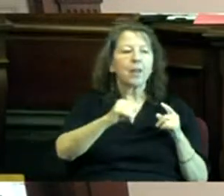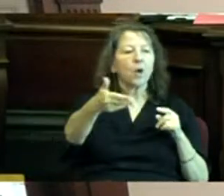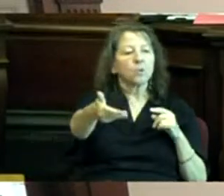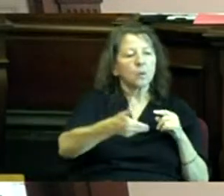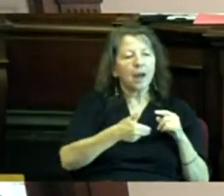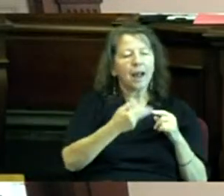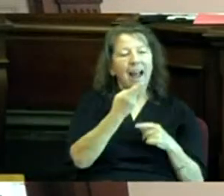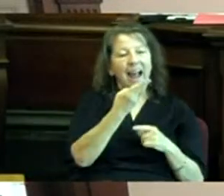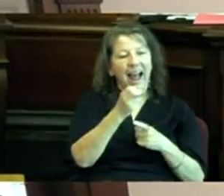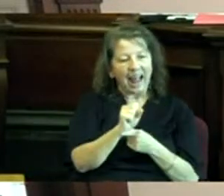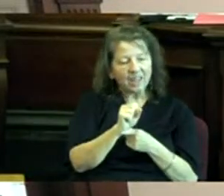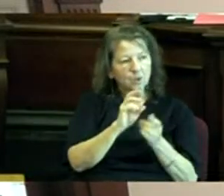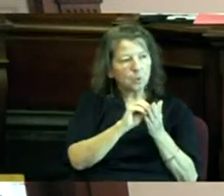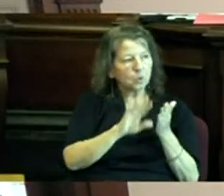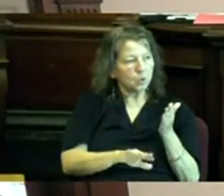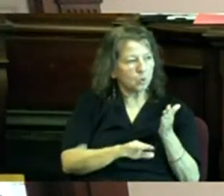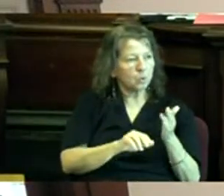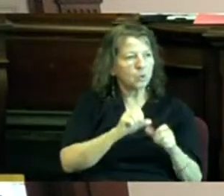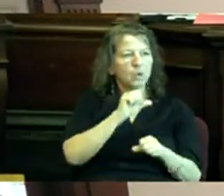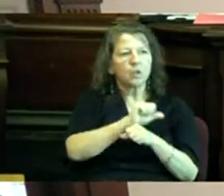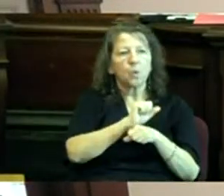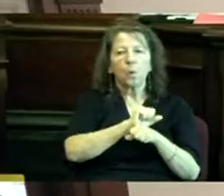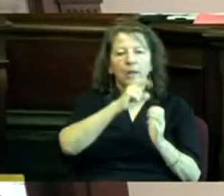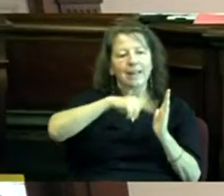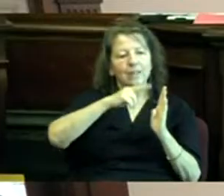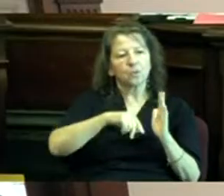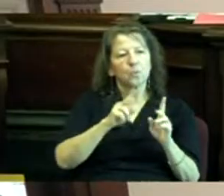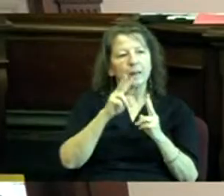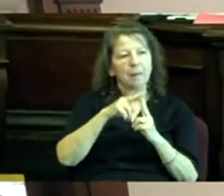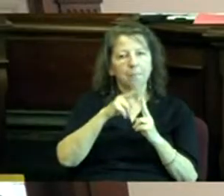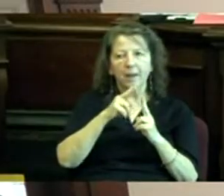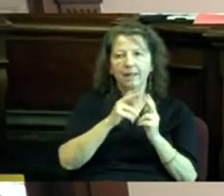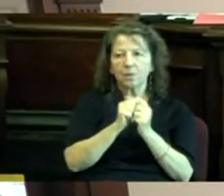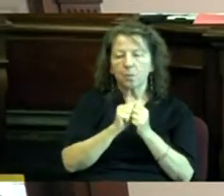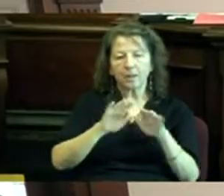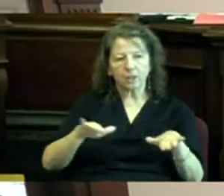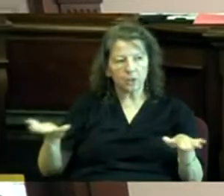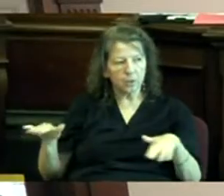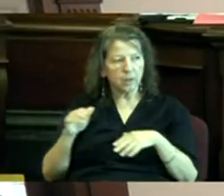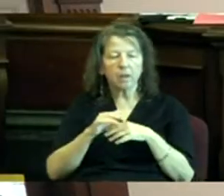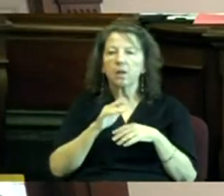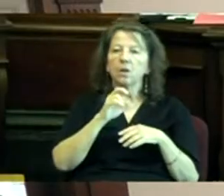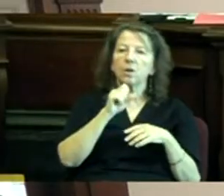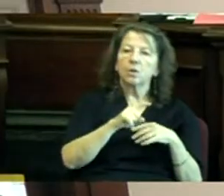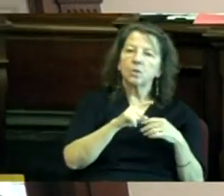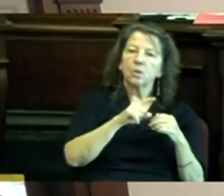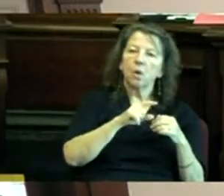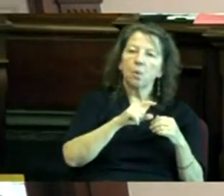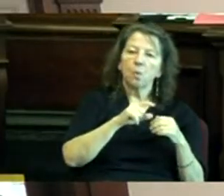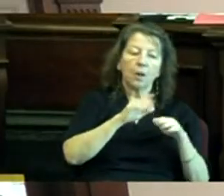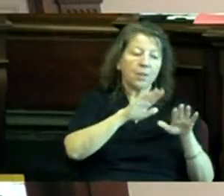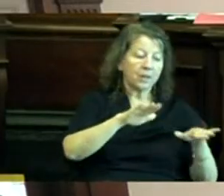teachers teaching children how to read, they actually employ high school students to work as